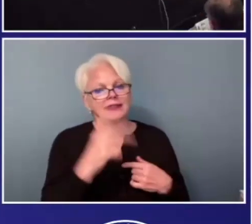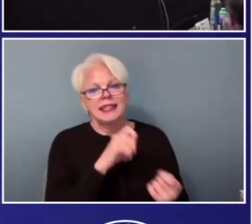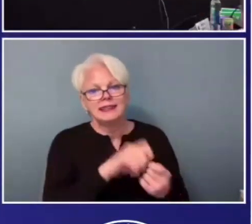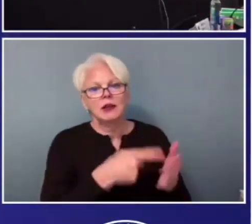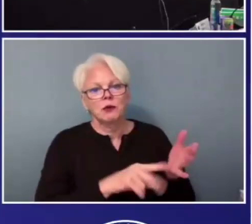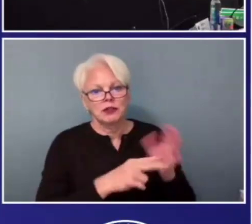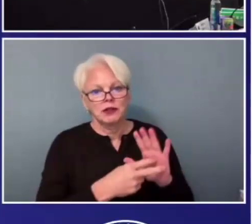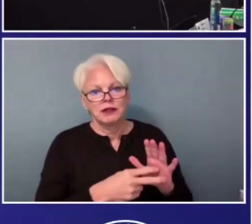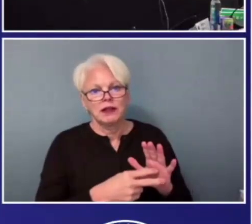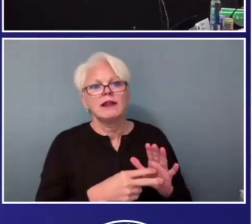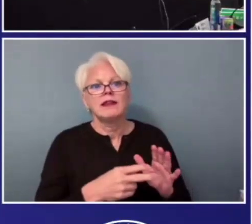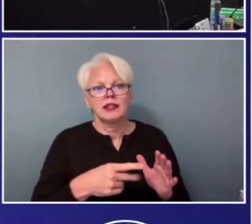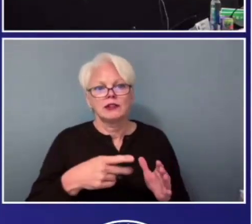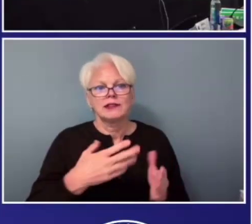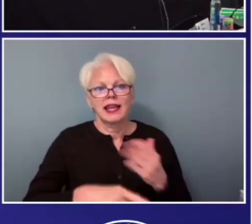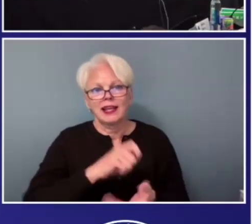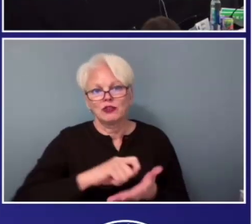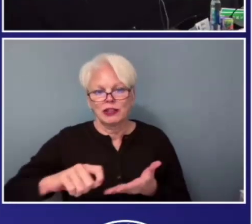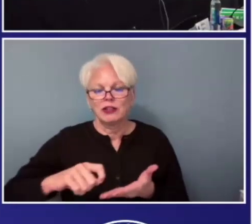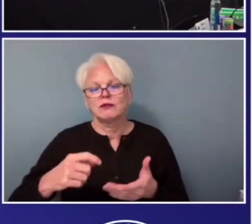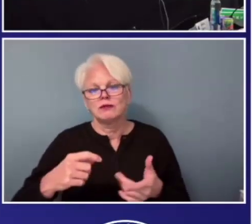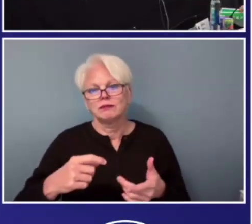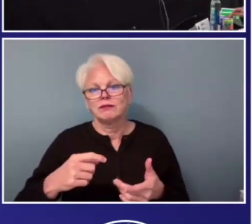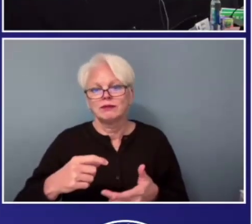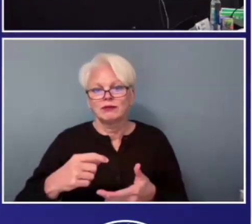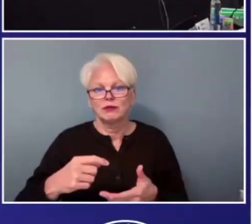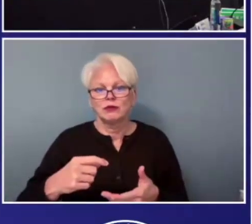There's a pen and ink change here. We know where we need to make it. Appreciate it.